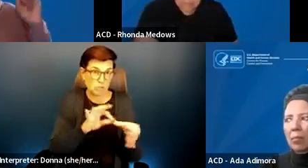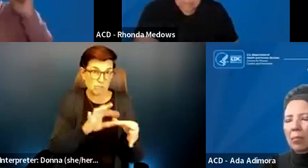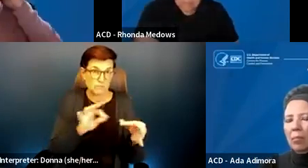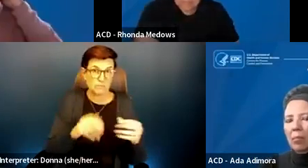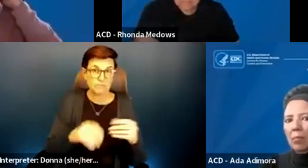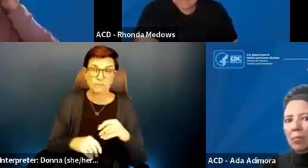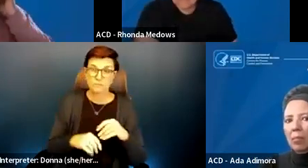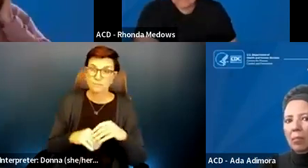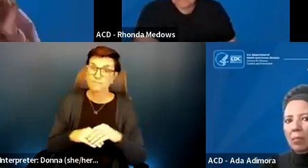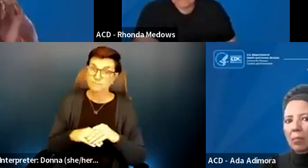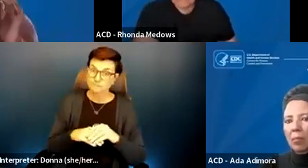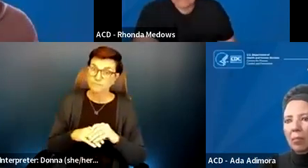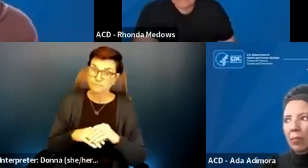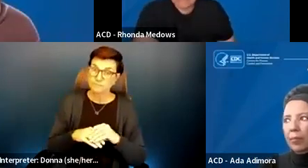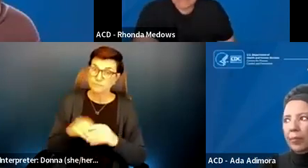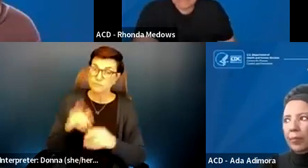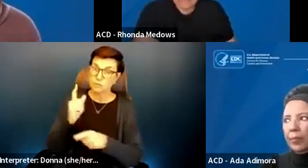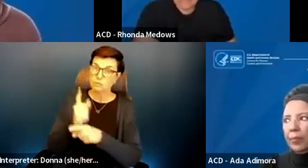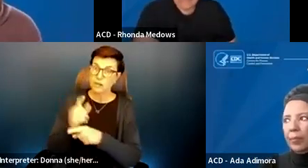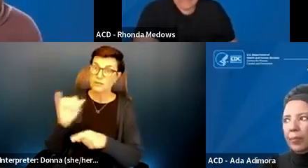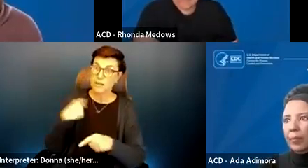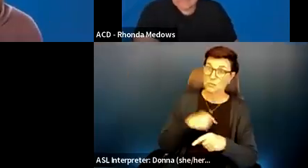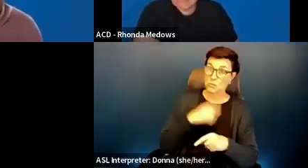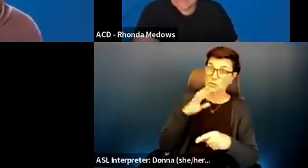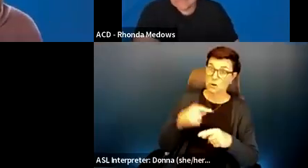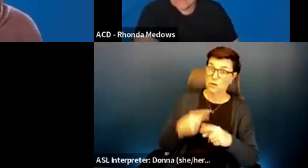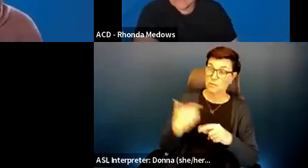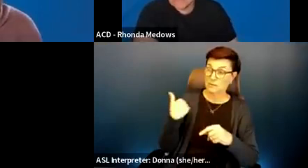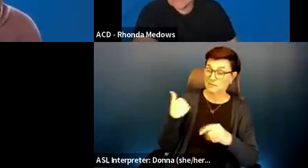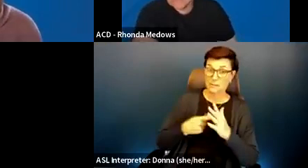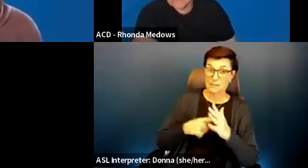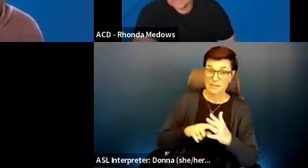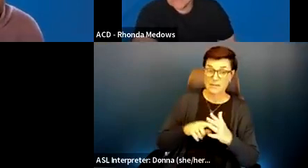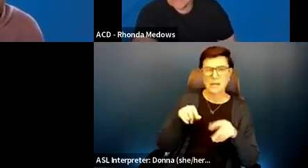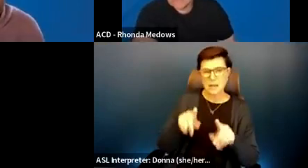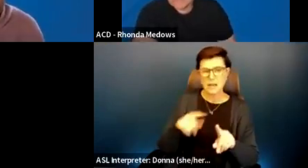That was definitely something I flagged at the beginning. And as we go through, we'll mention some of the things we know CDC has done.